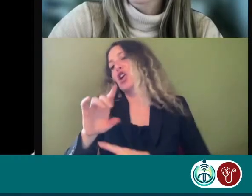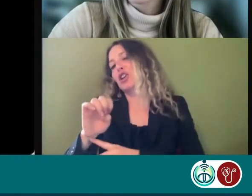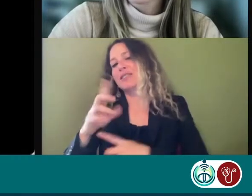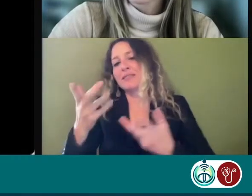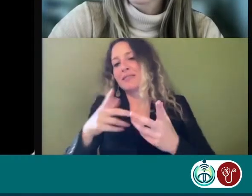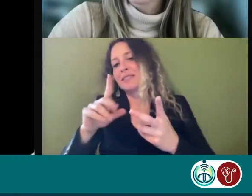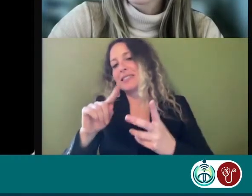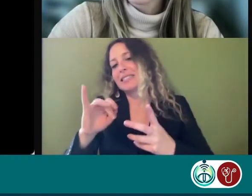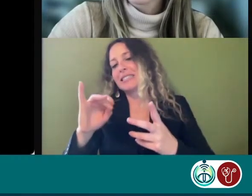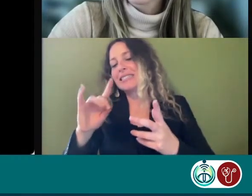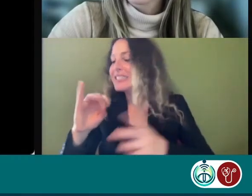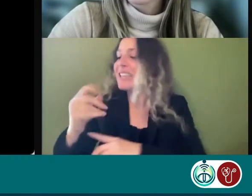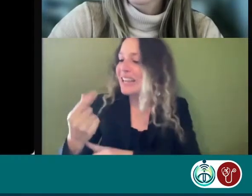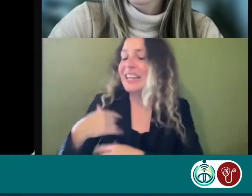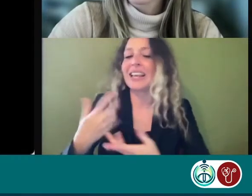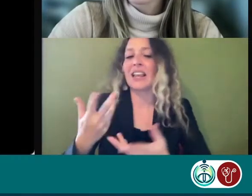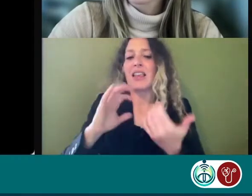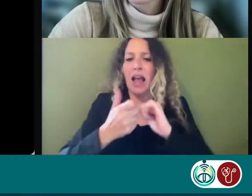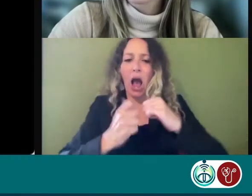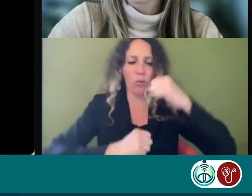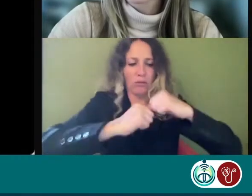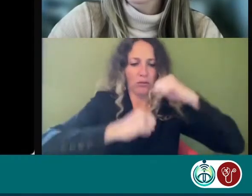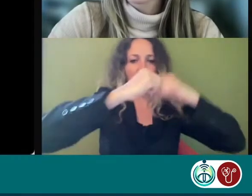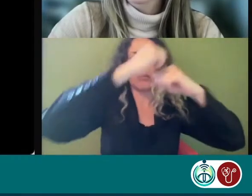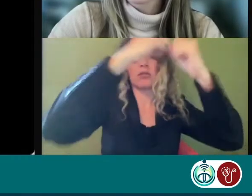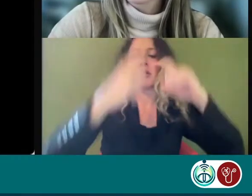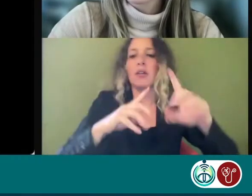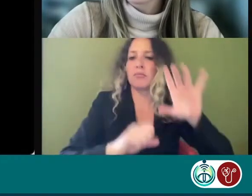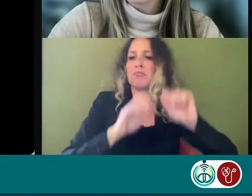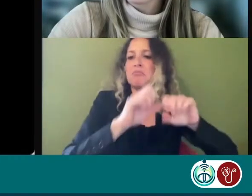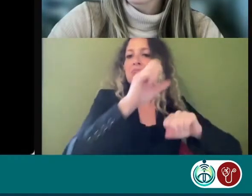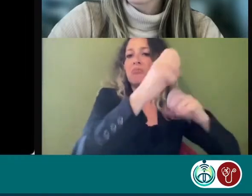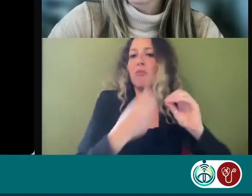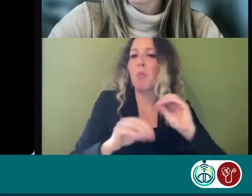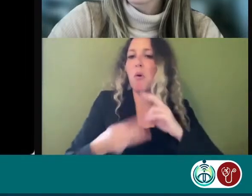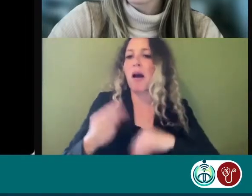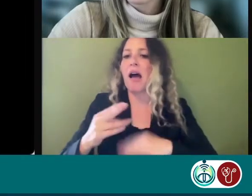But also scaffolding on how to triage and how to get higher levels of care or in-person care